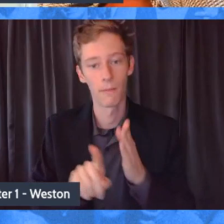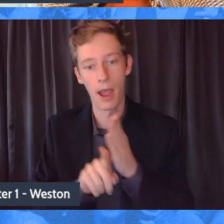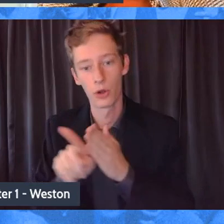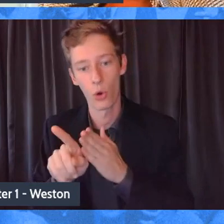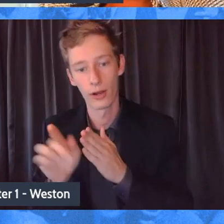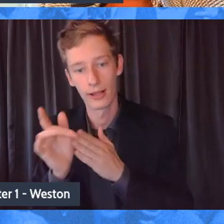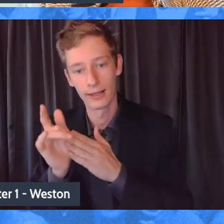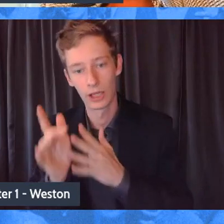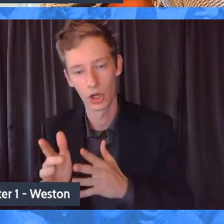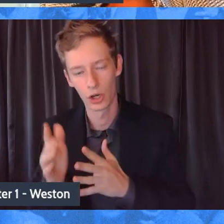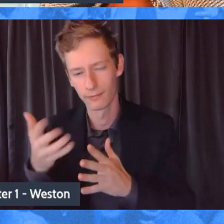Oh my God, Thomas.